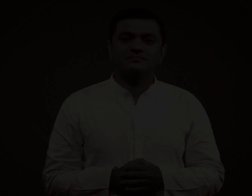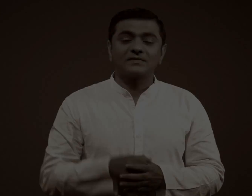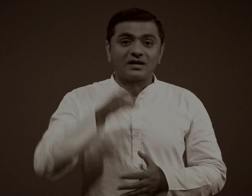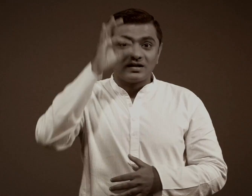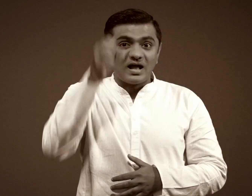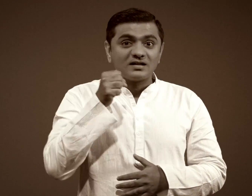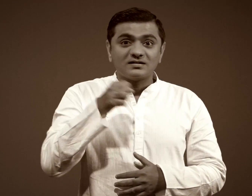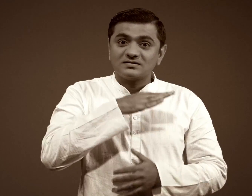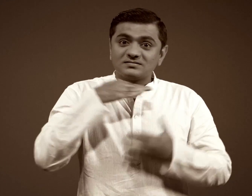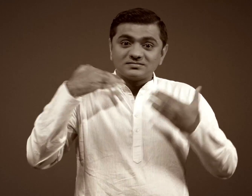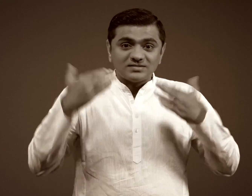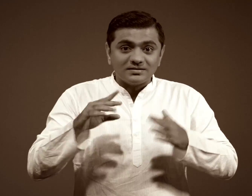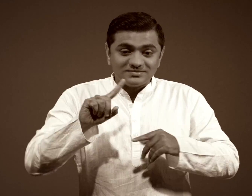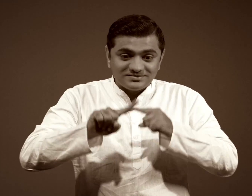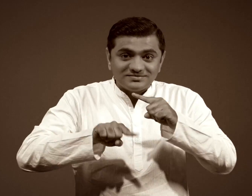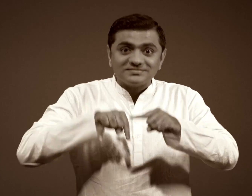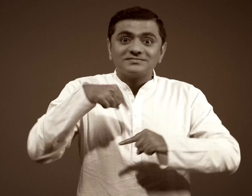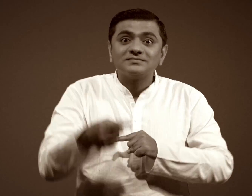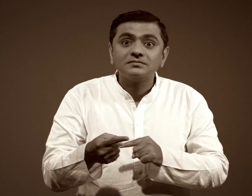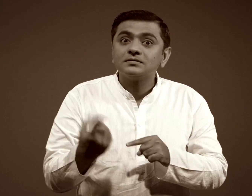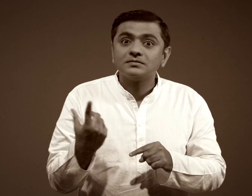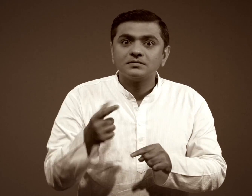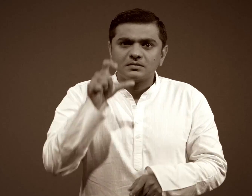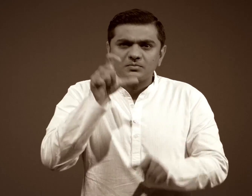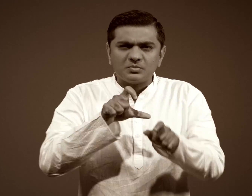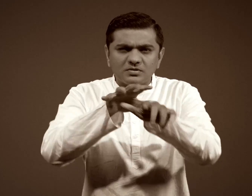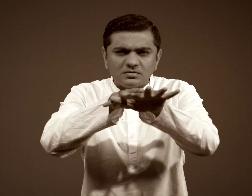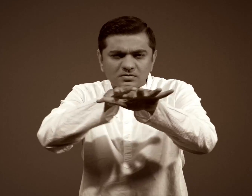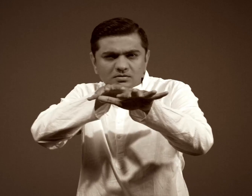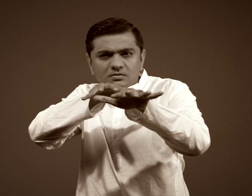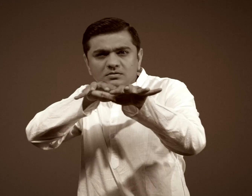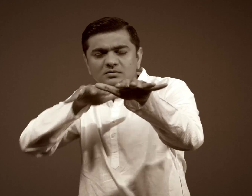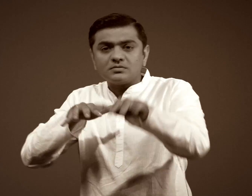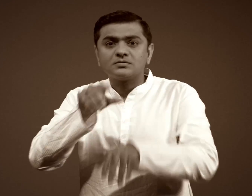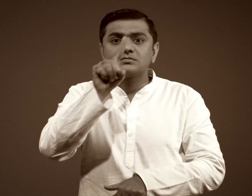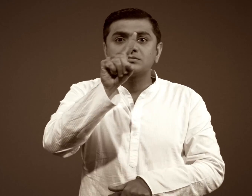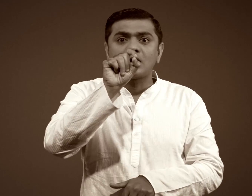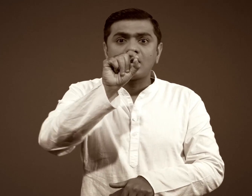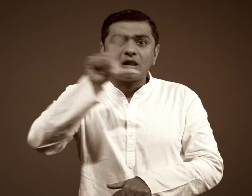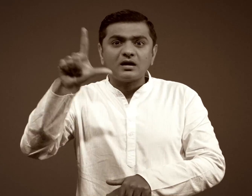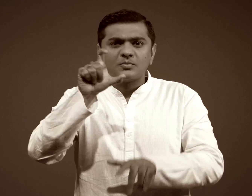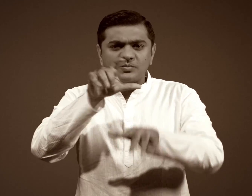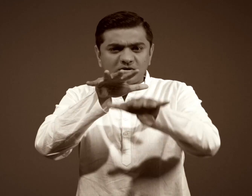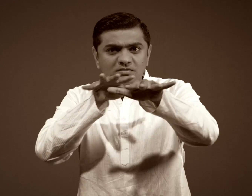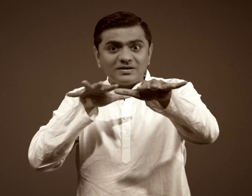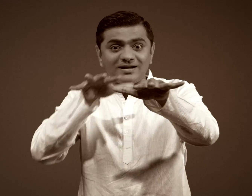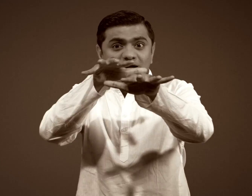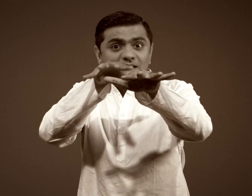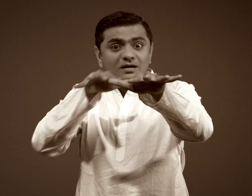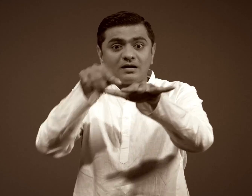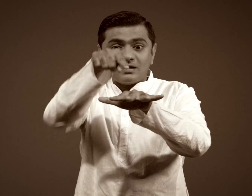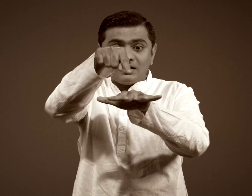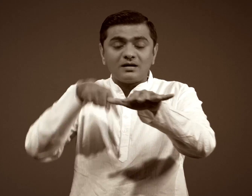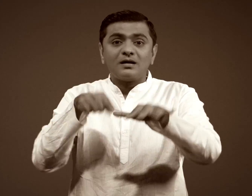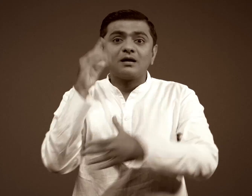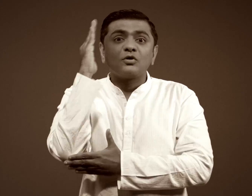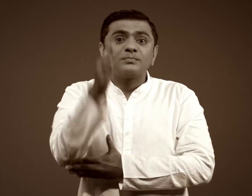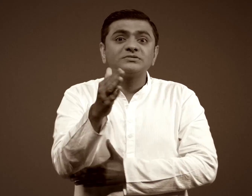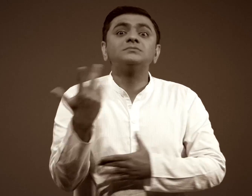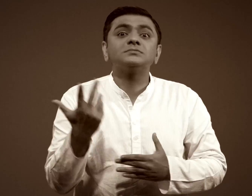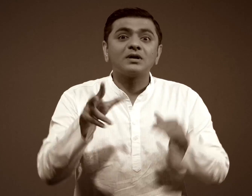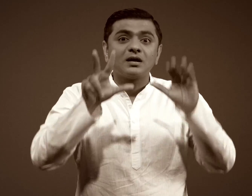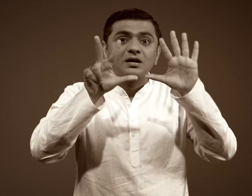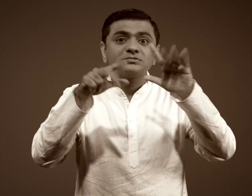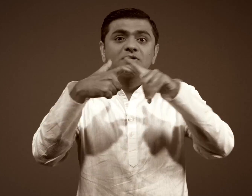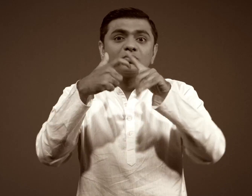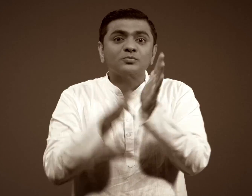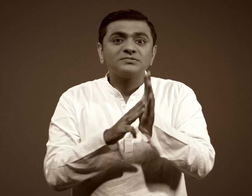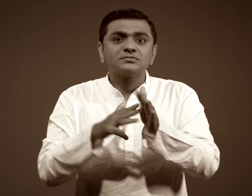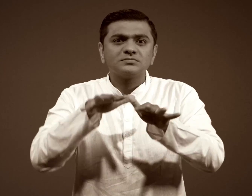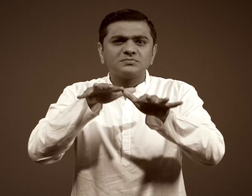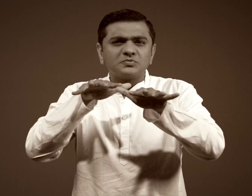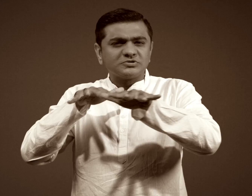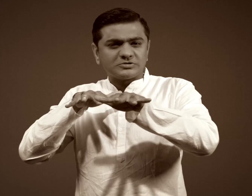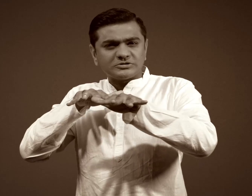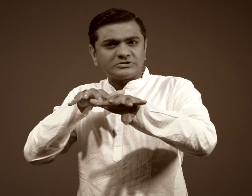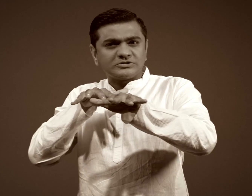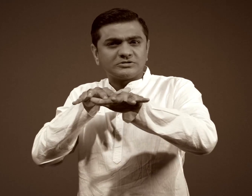The next day after Gandhiji's death, a huge crowd of 10 lakh people which was 8-km route.